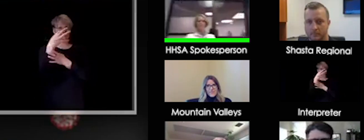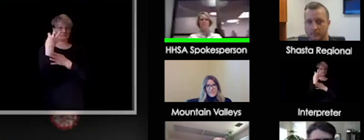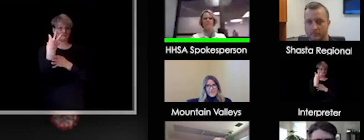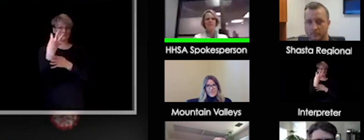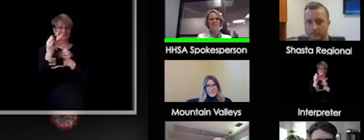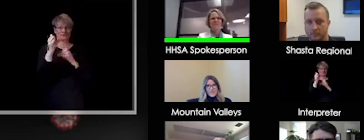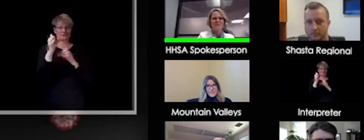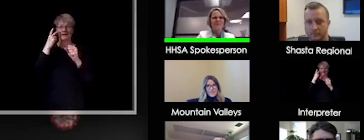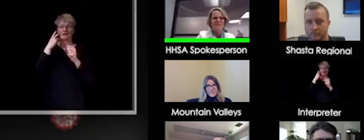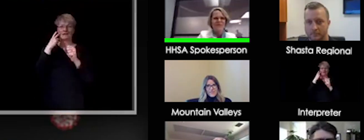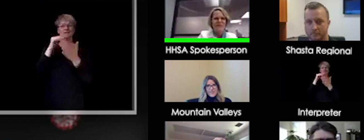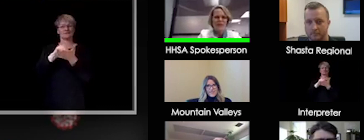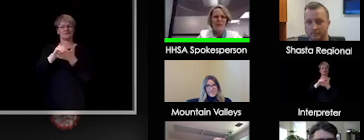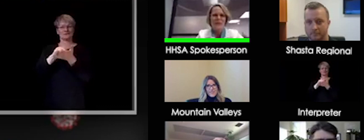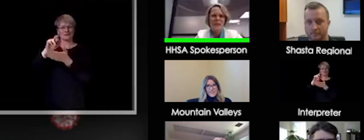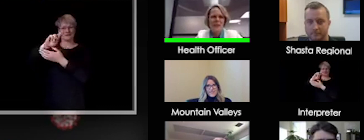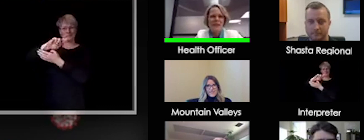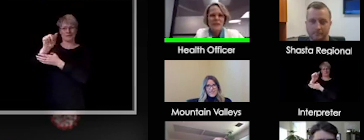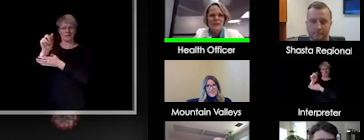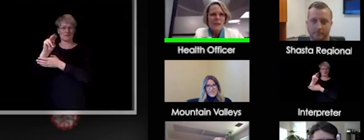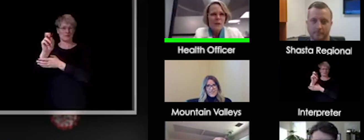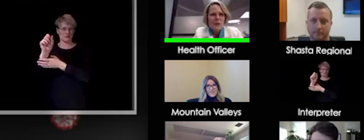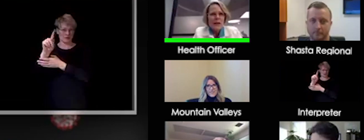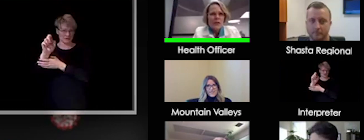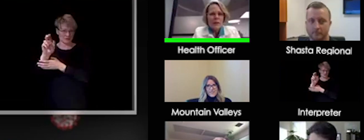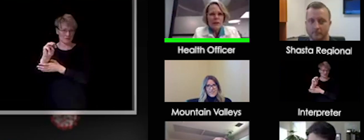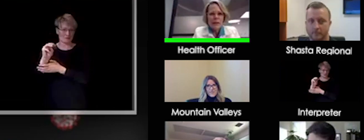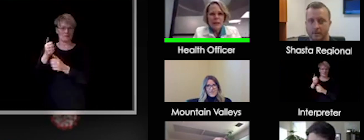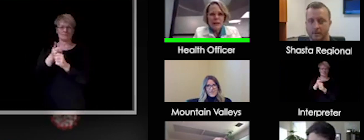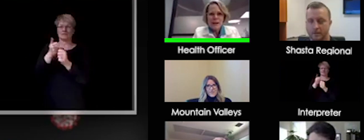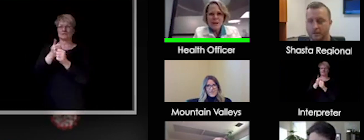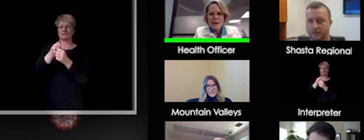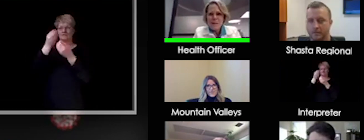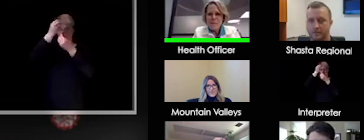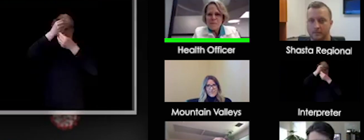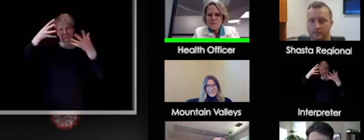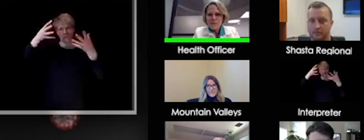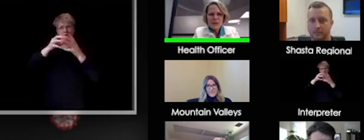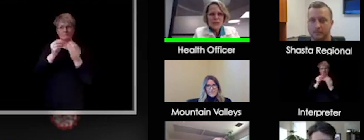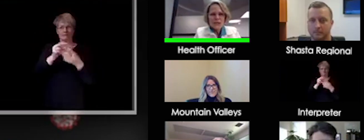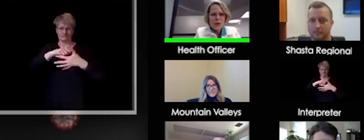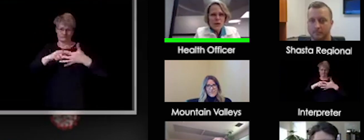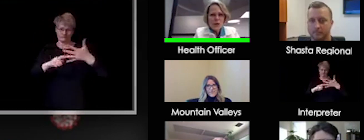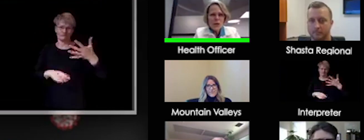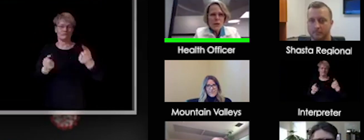has all kinds of good things to share with you.